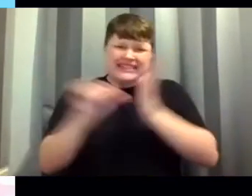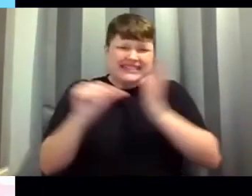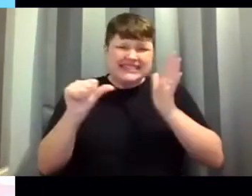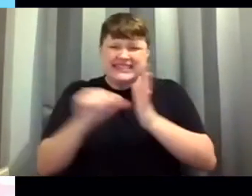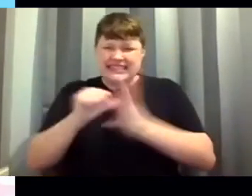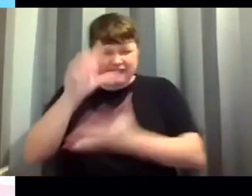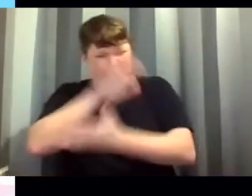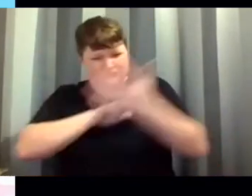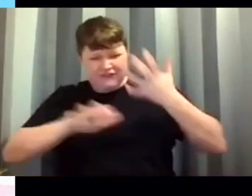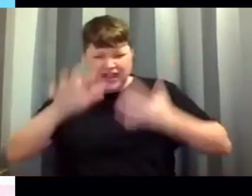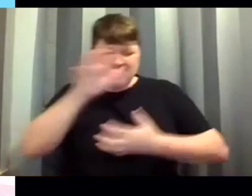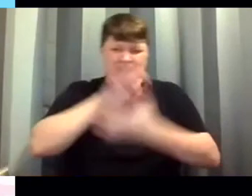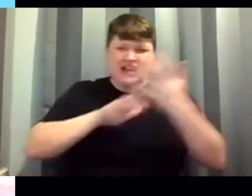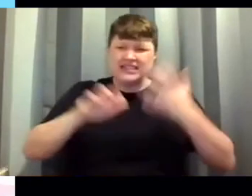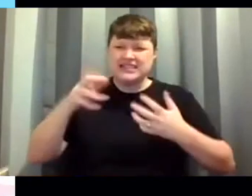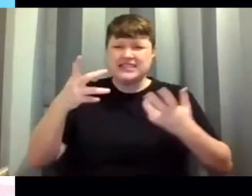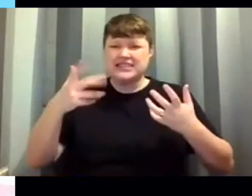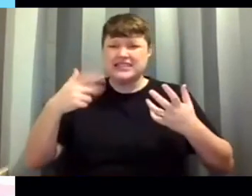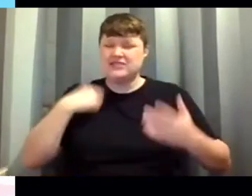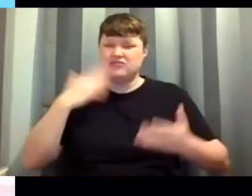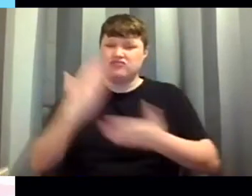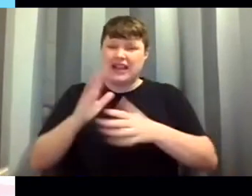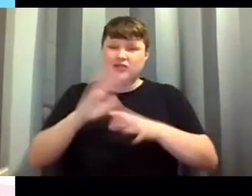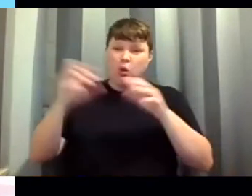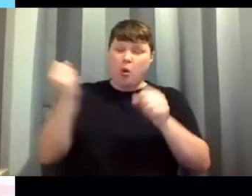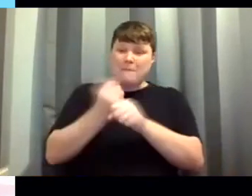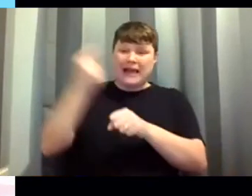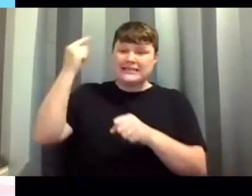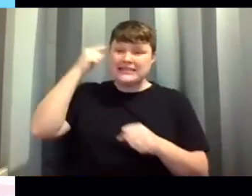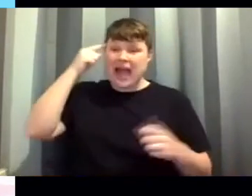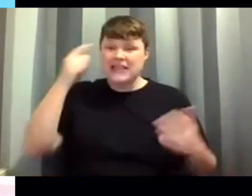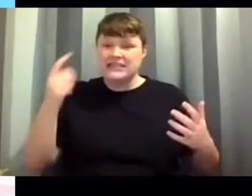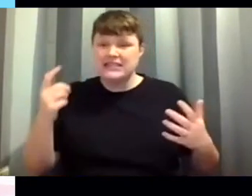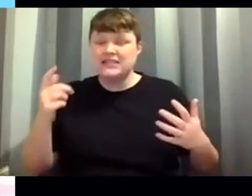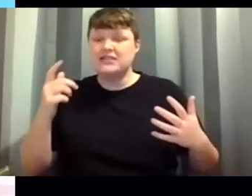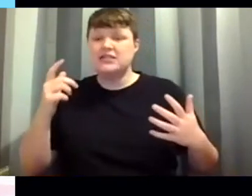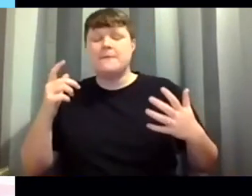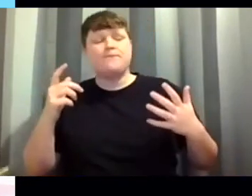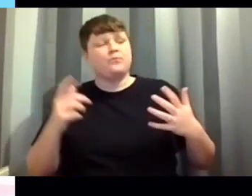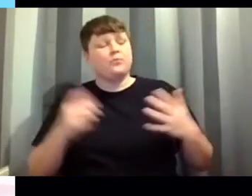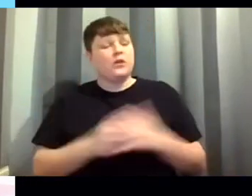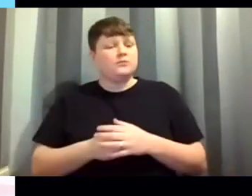doesn't make sense. So moments of gender euphoria are like taking a compass bearing.